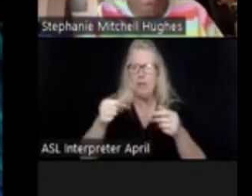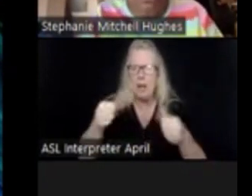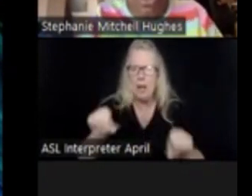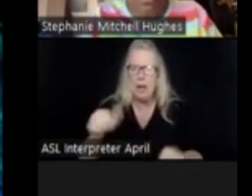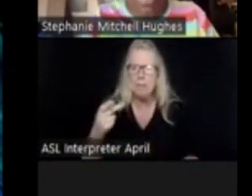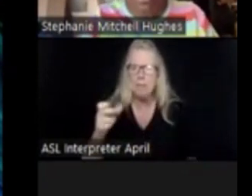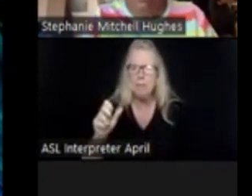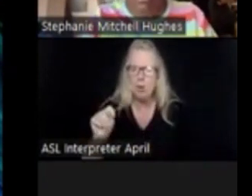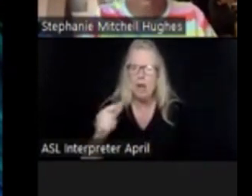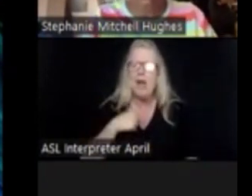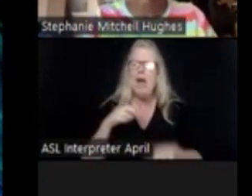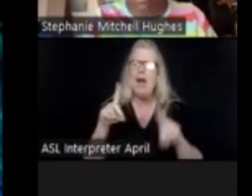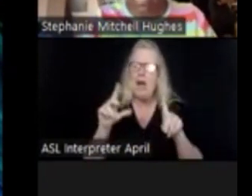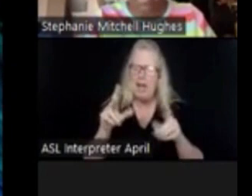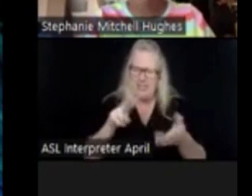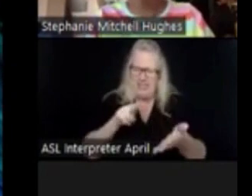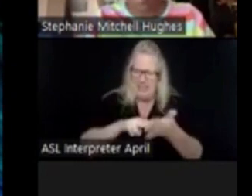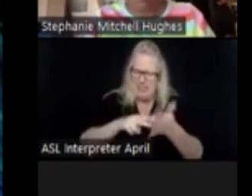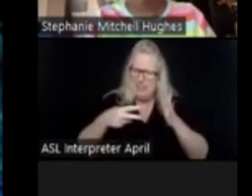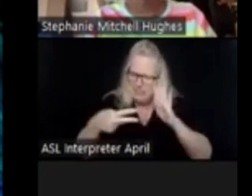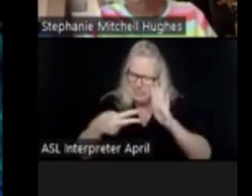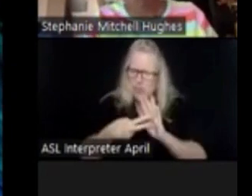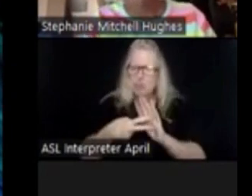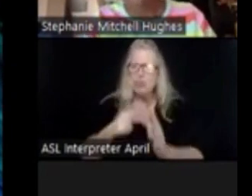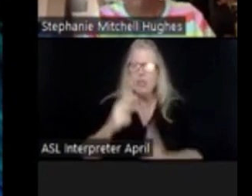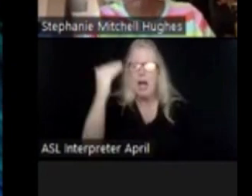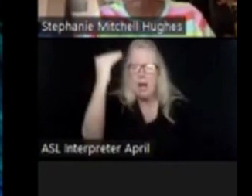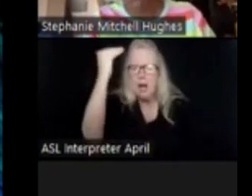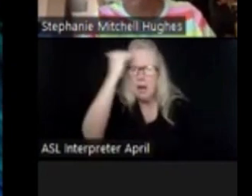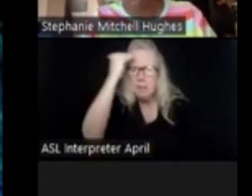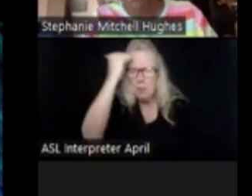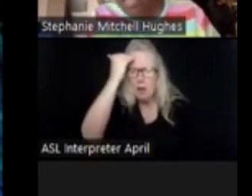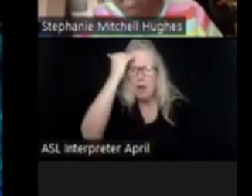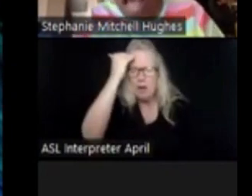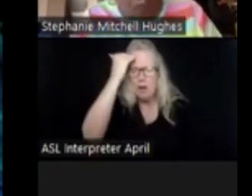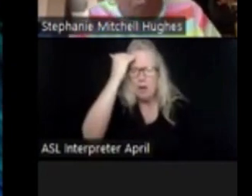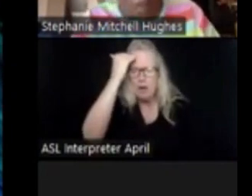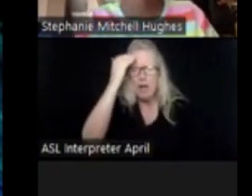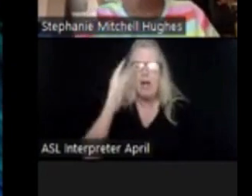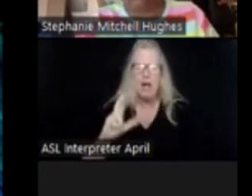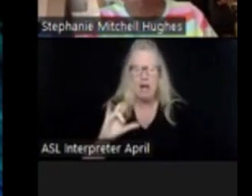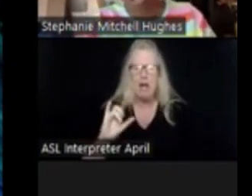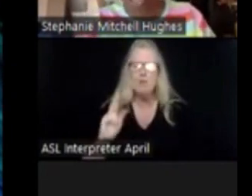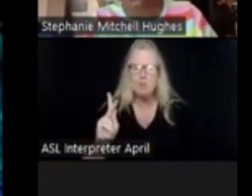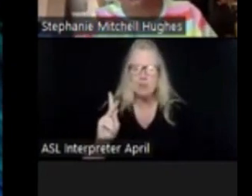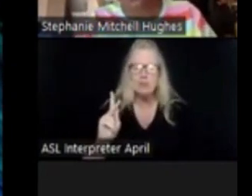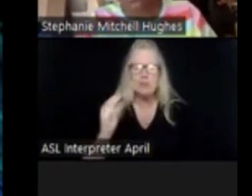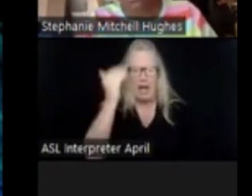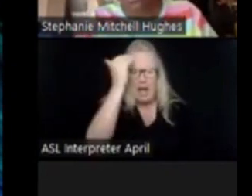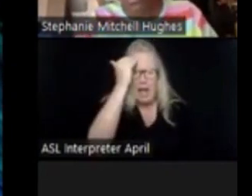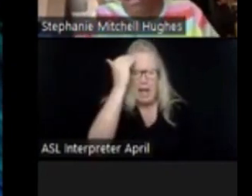I DO IT INTENTIONALLY AND I AM AWARE OF THE RISK, I AM AWARE OF THE COST.